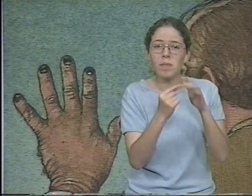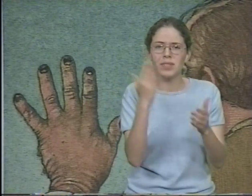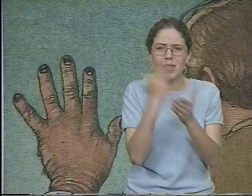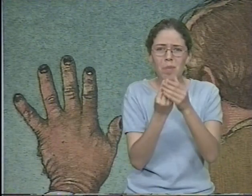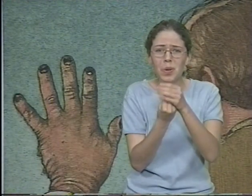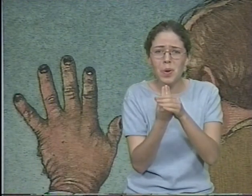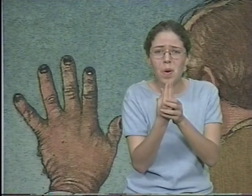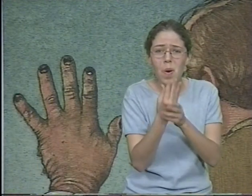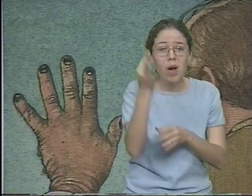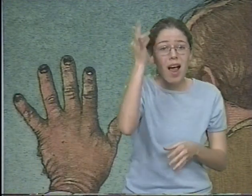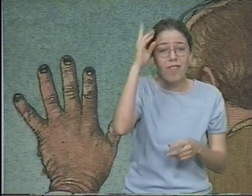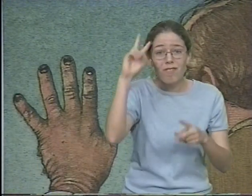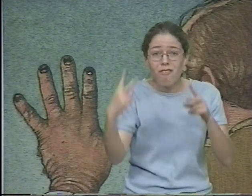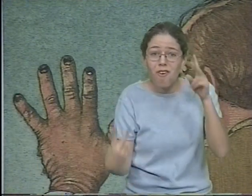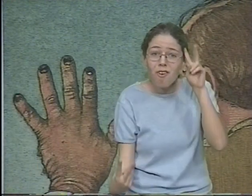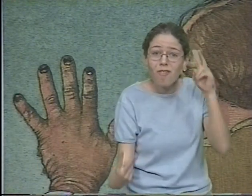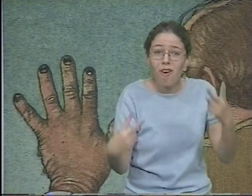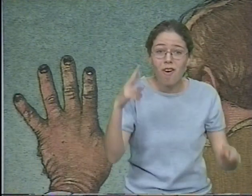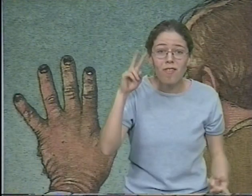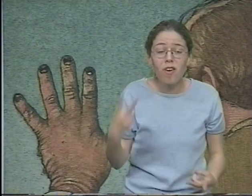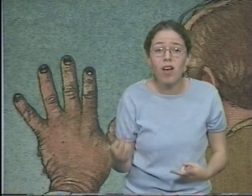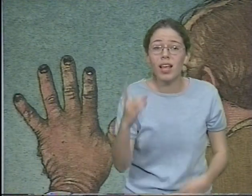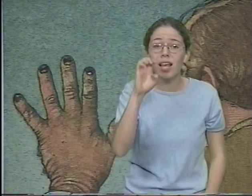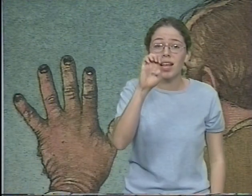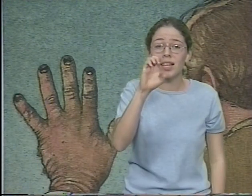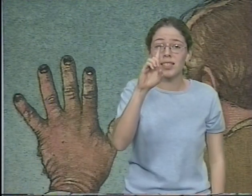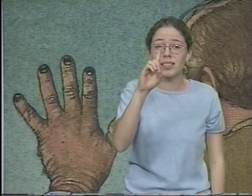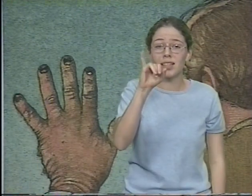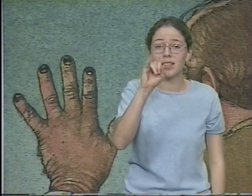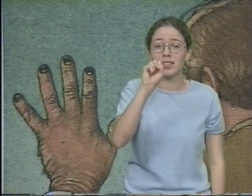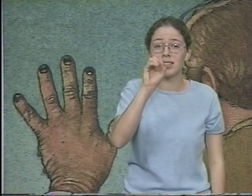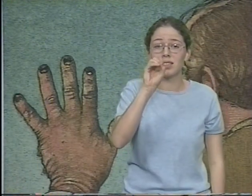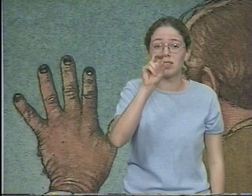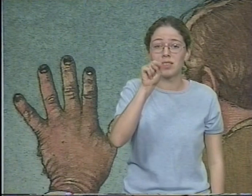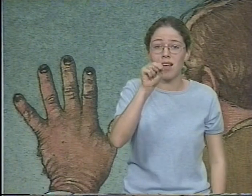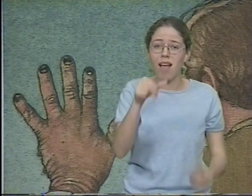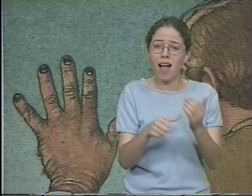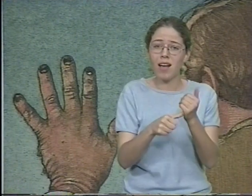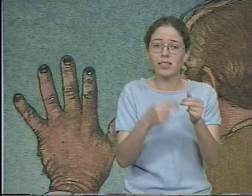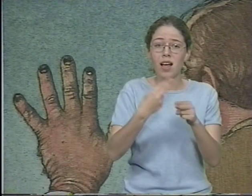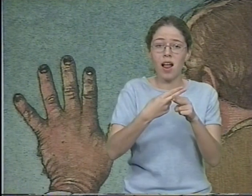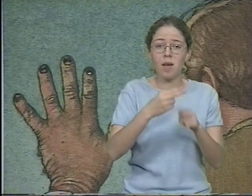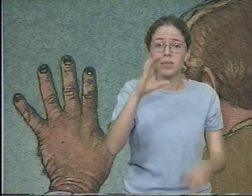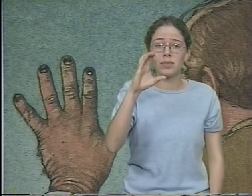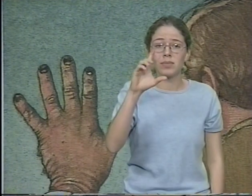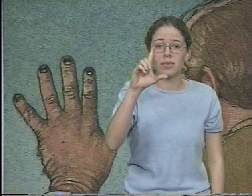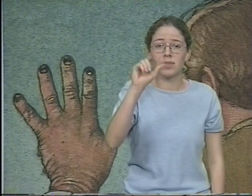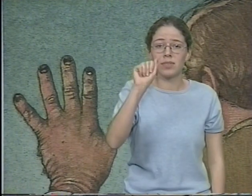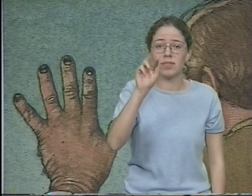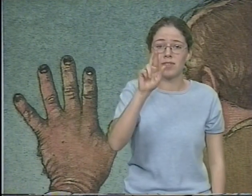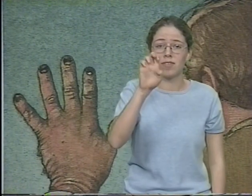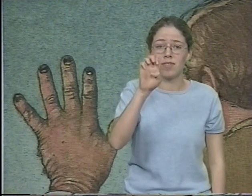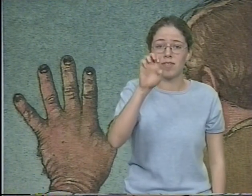His hair began falling out. Edison's assistant, Clarence Dally, had to